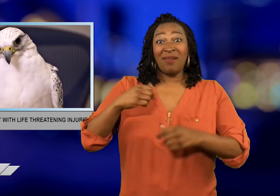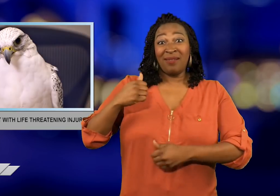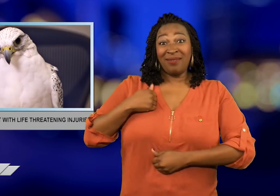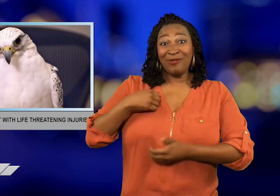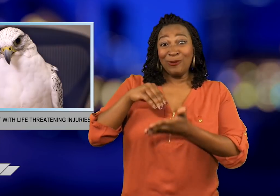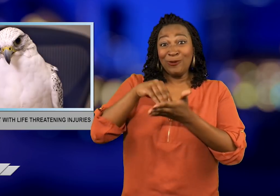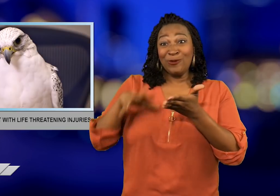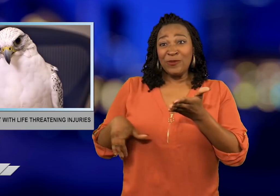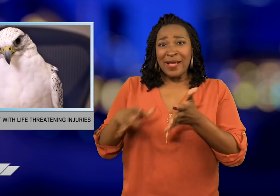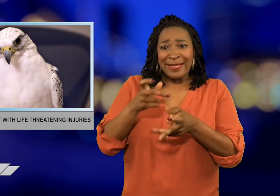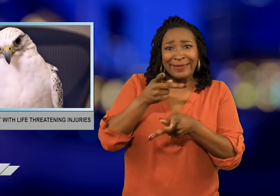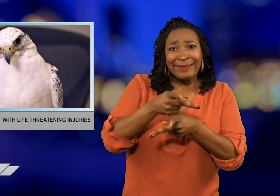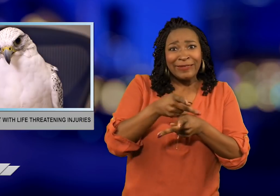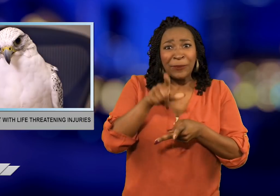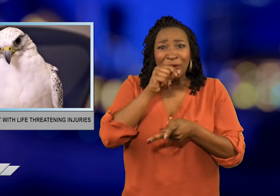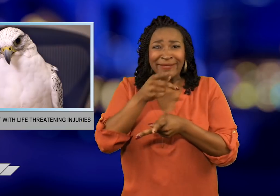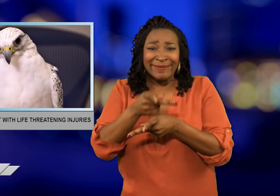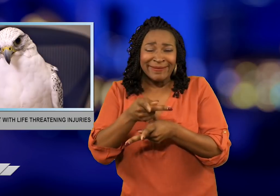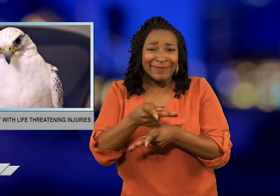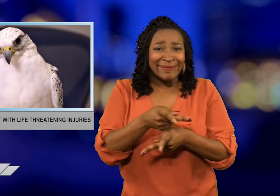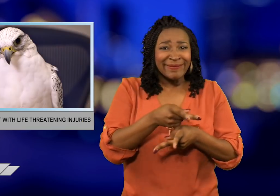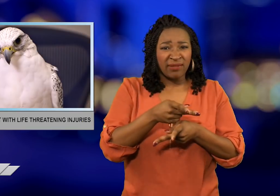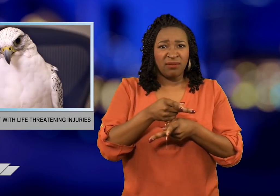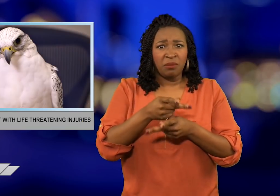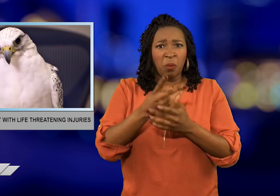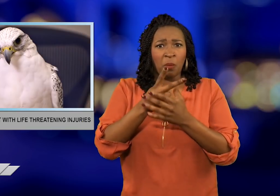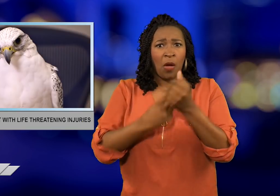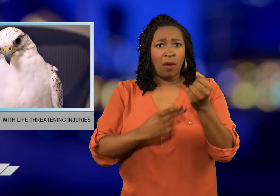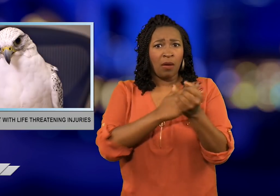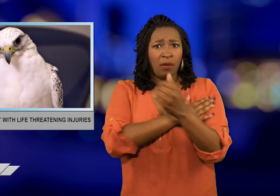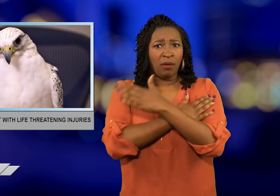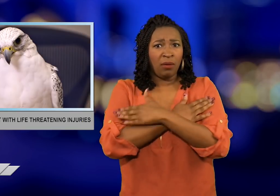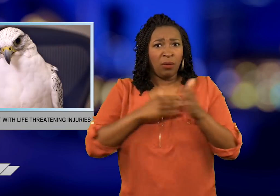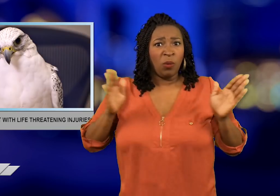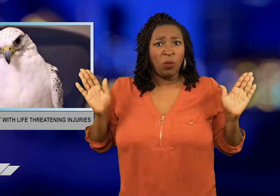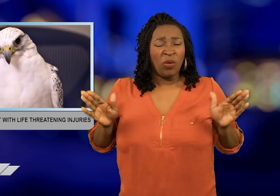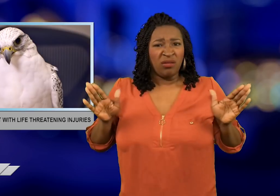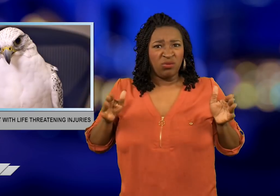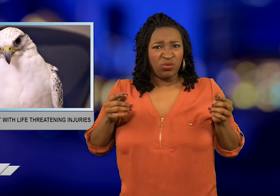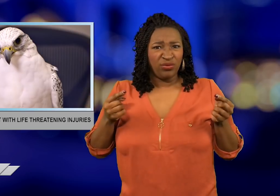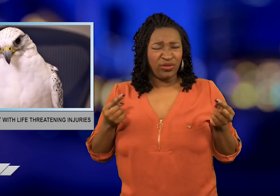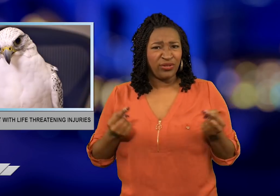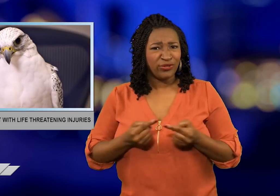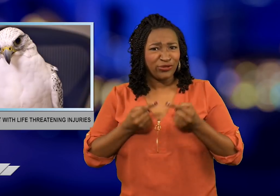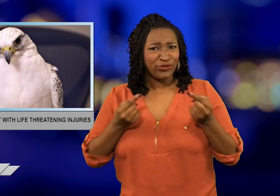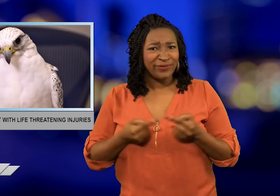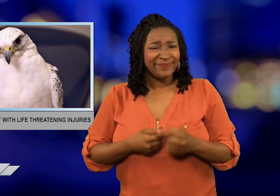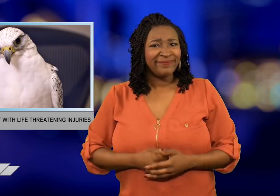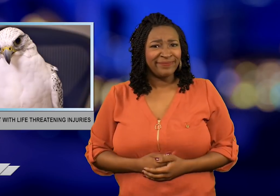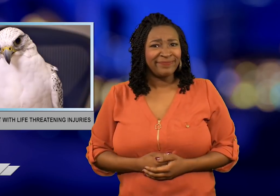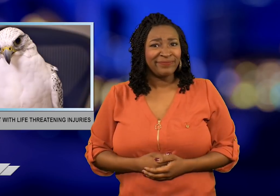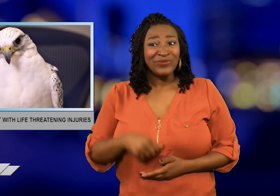While in the care of the Army cadets, both of the falcon's wings were injured.